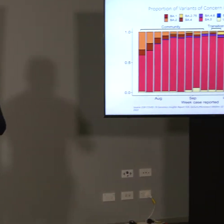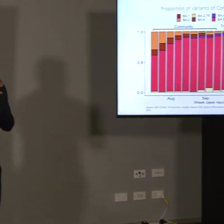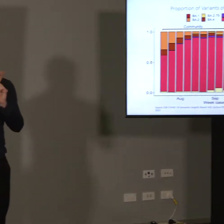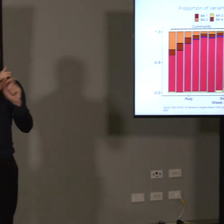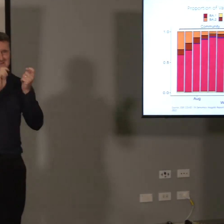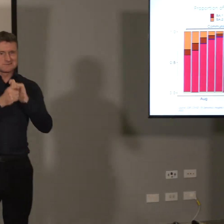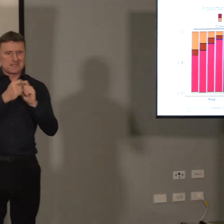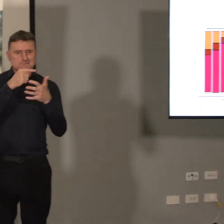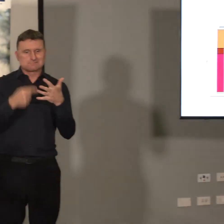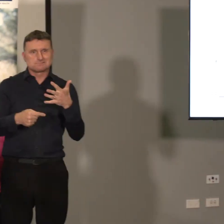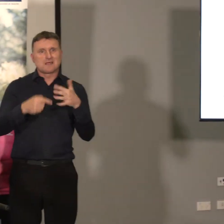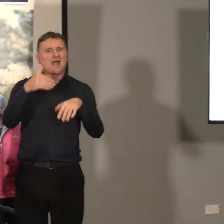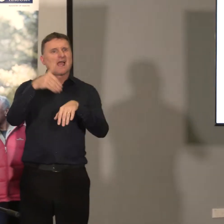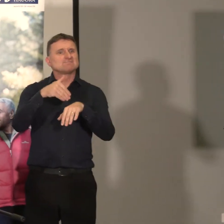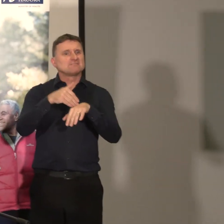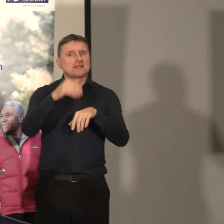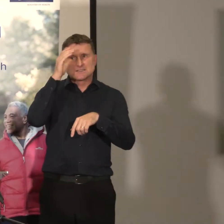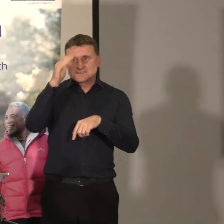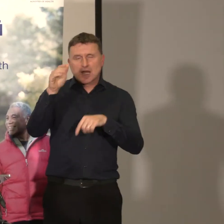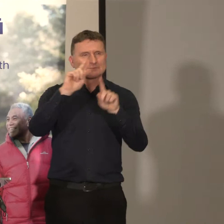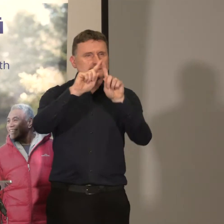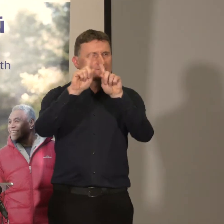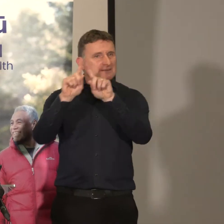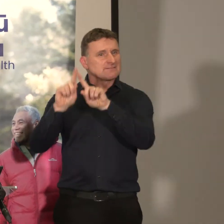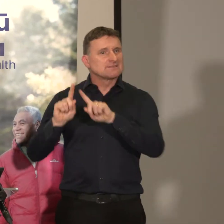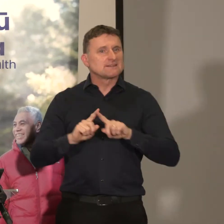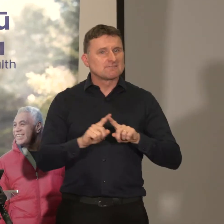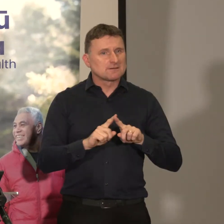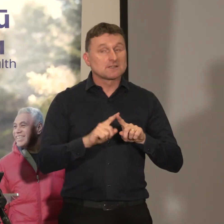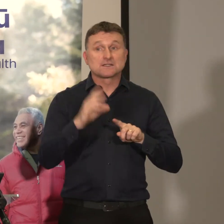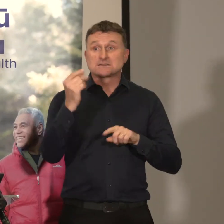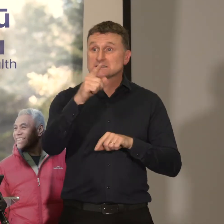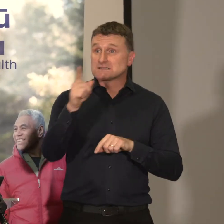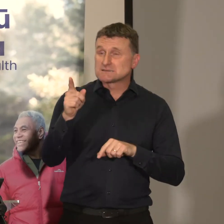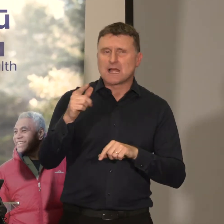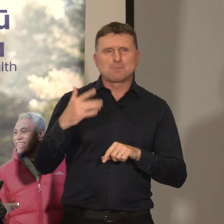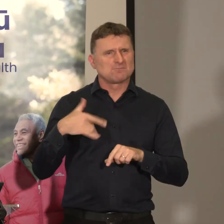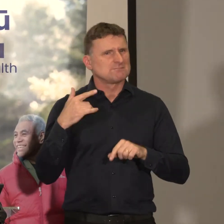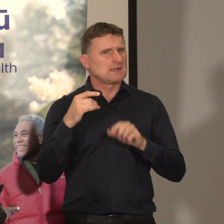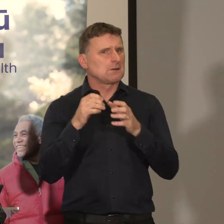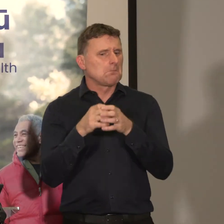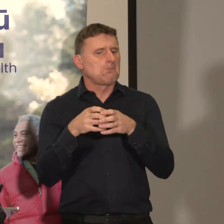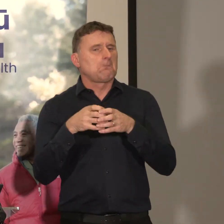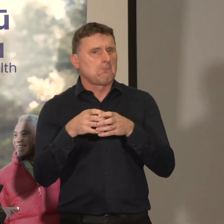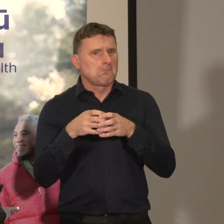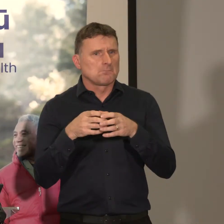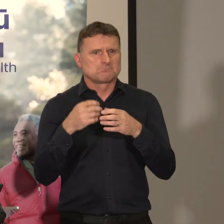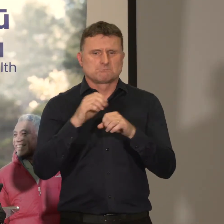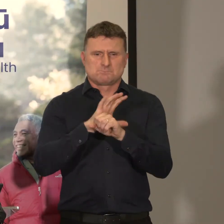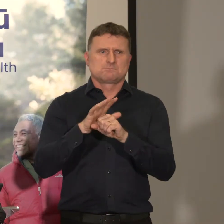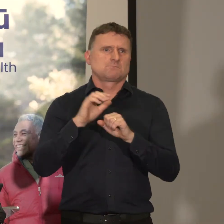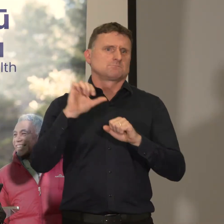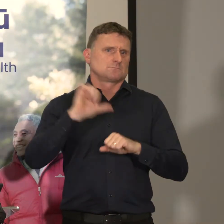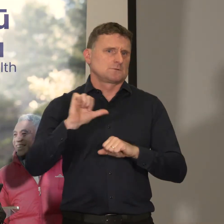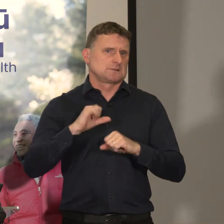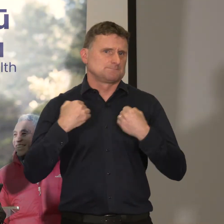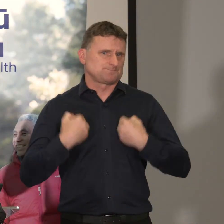between countries. With some experiencing relatively small